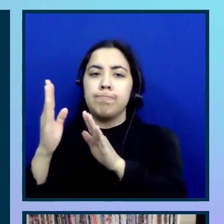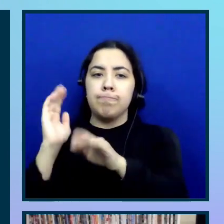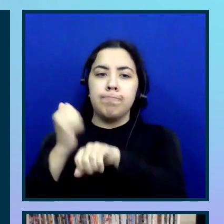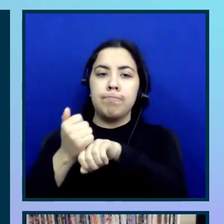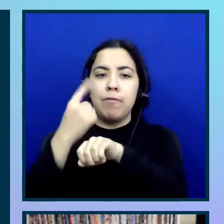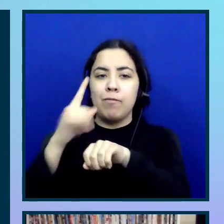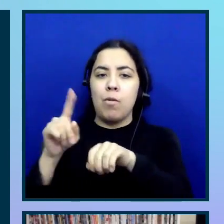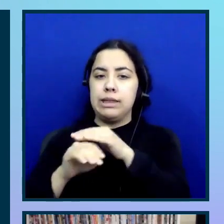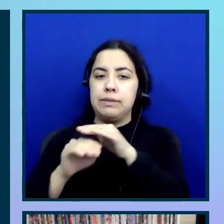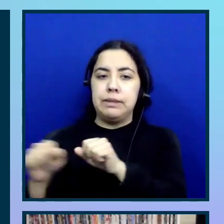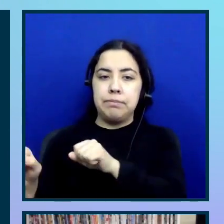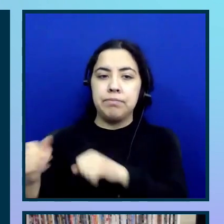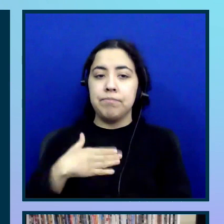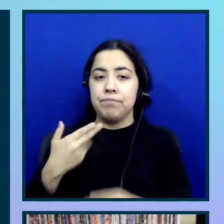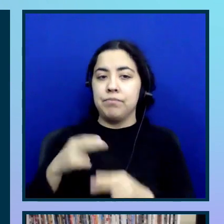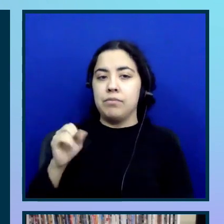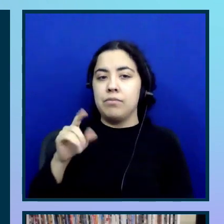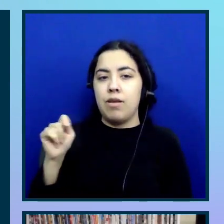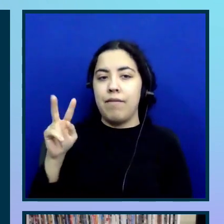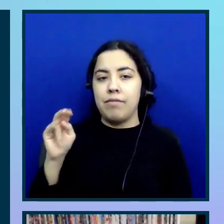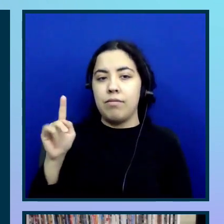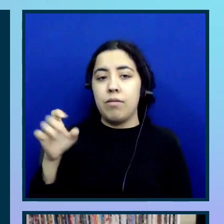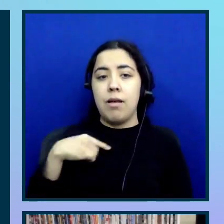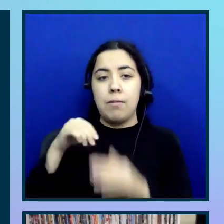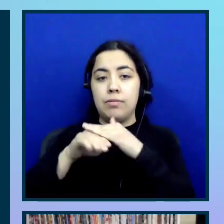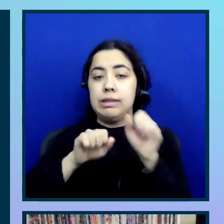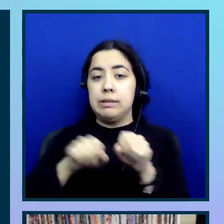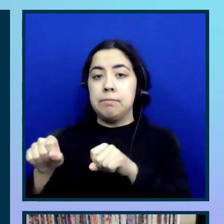My name is Scott Vinkle, an accessibility specialist at Shopify.